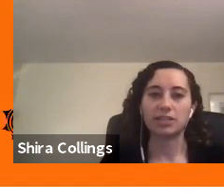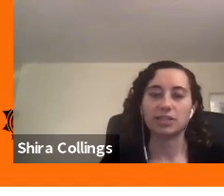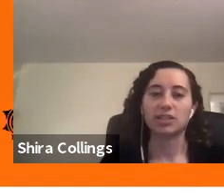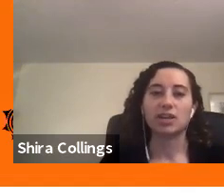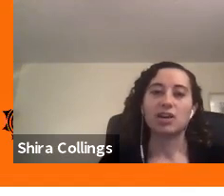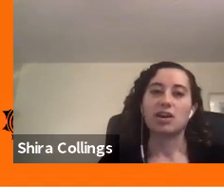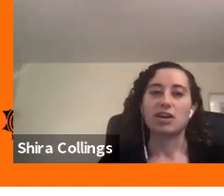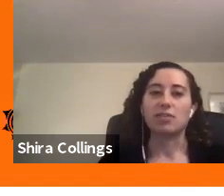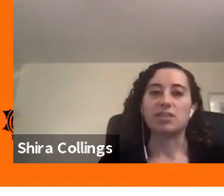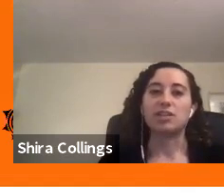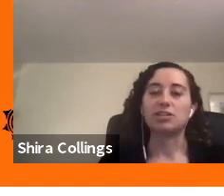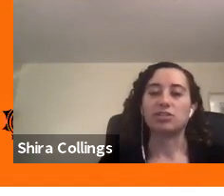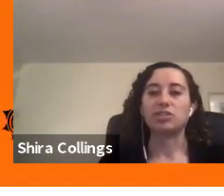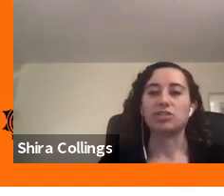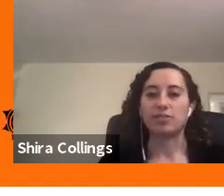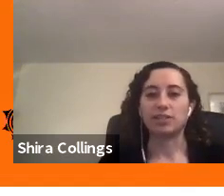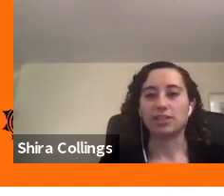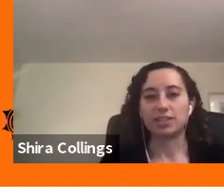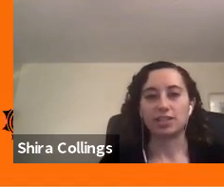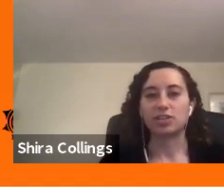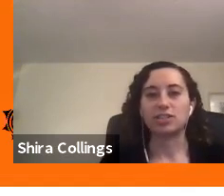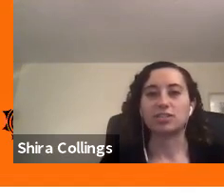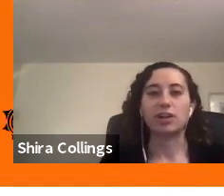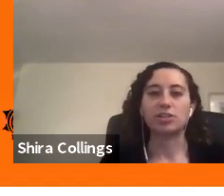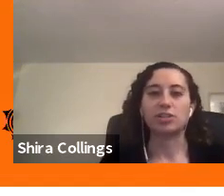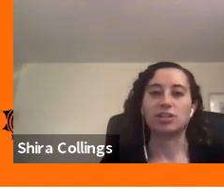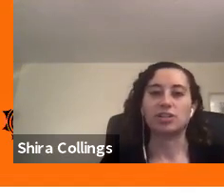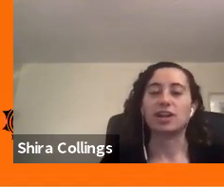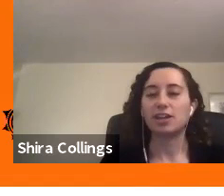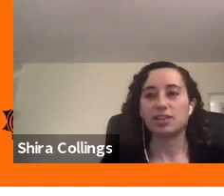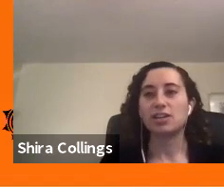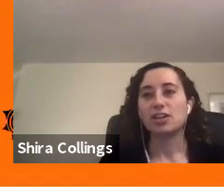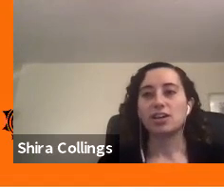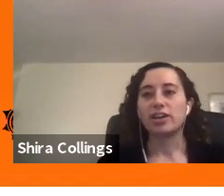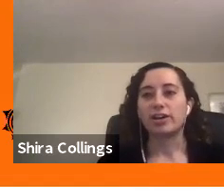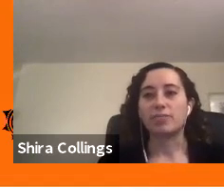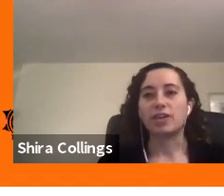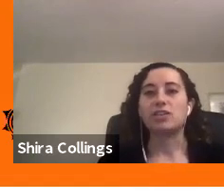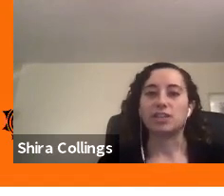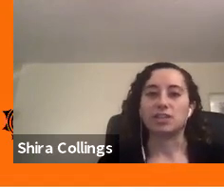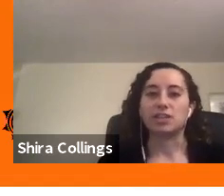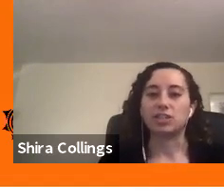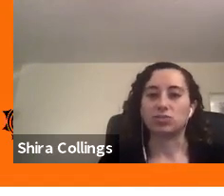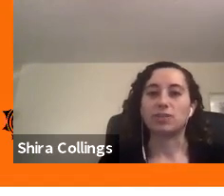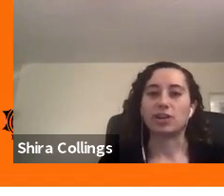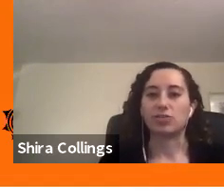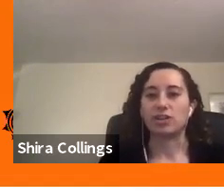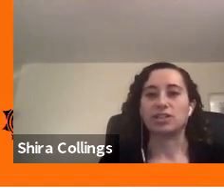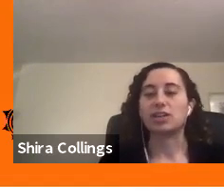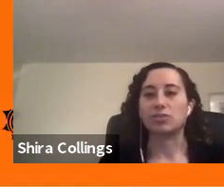problems, kidney failure, GI problems, insomnia, memory loss and cognitive impairment s. They often lead to